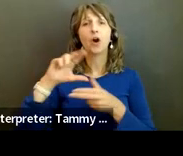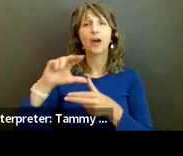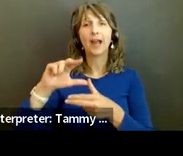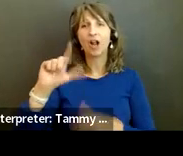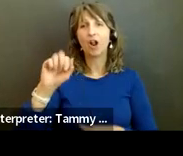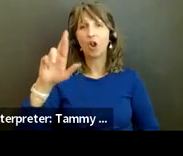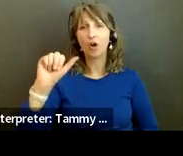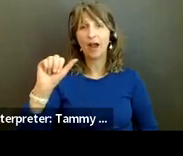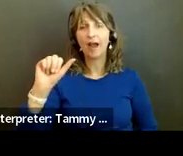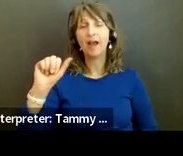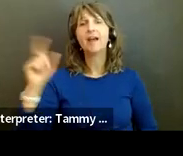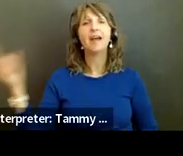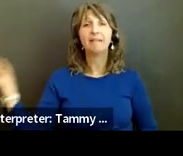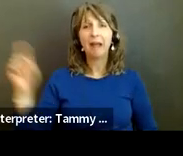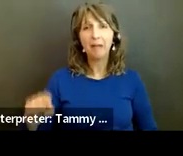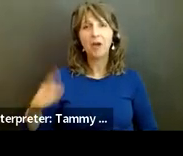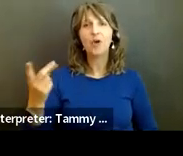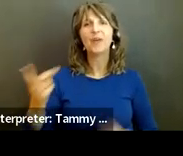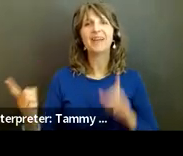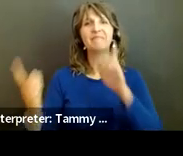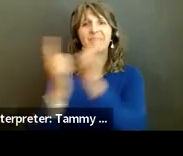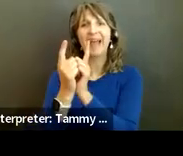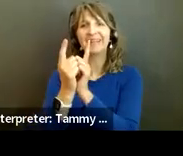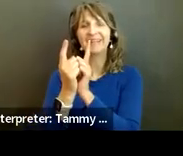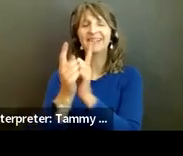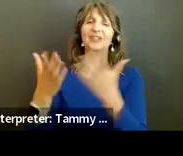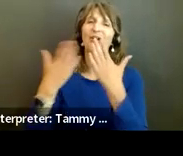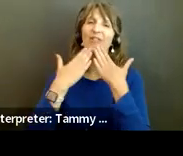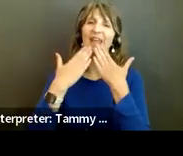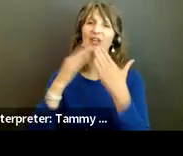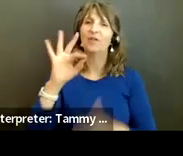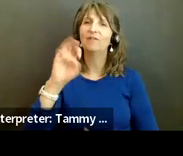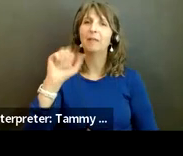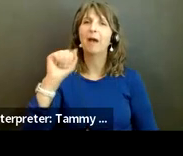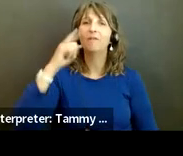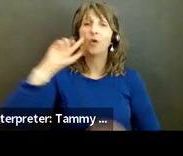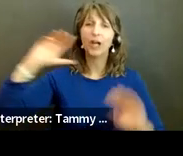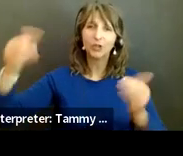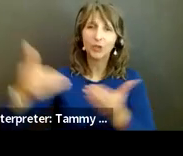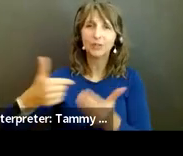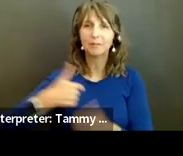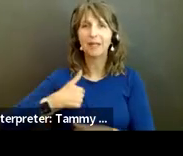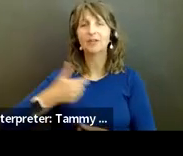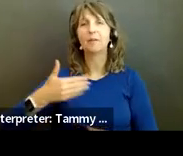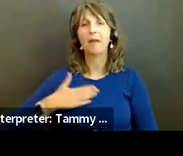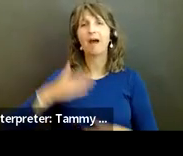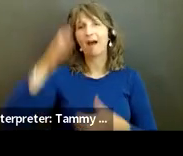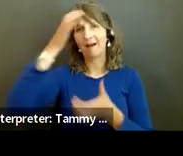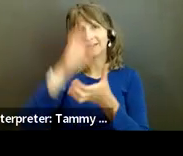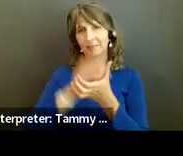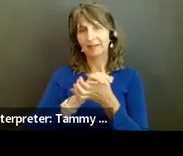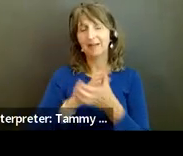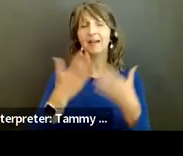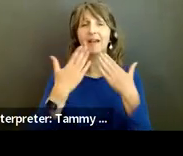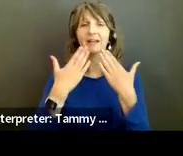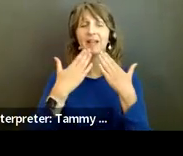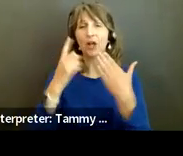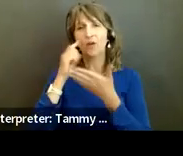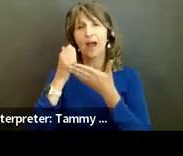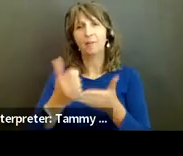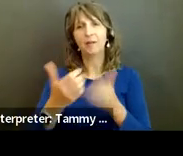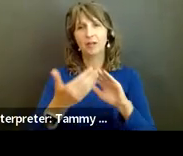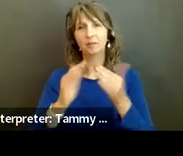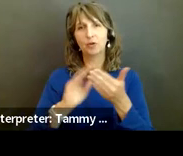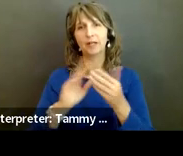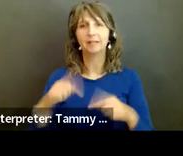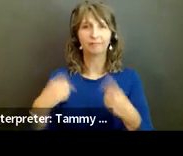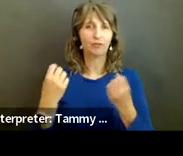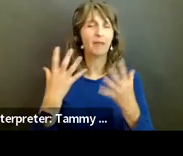And so we've been together ever since. A special thank you to FEMA for that and for helping our community in so many ways over the past years.